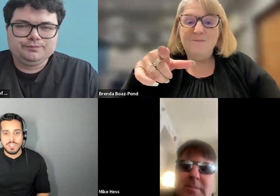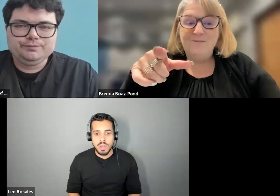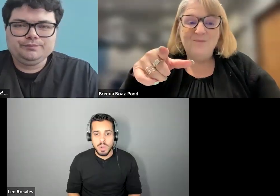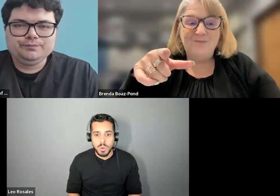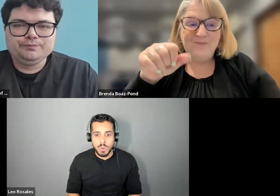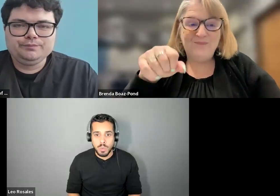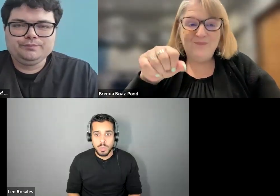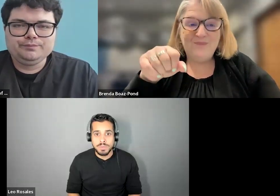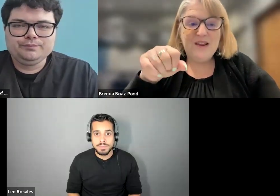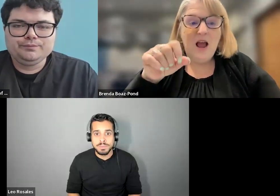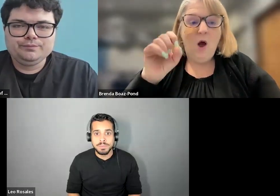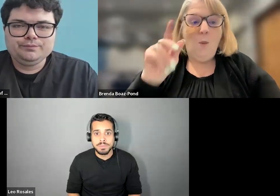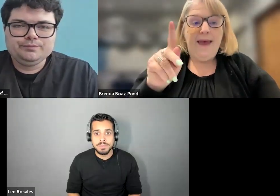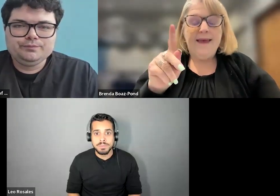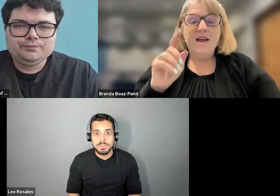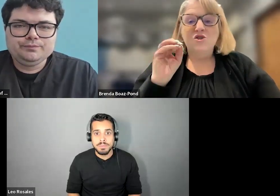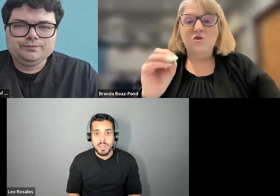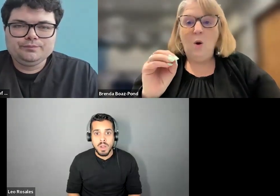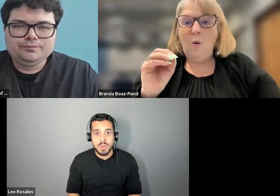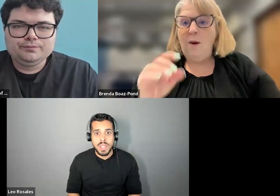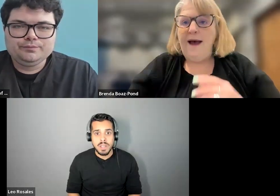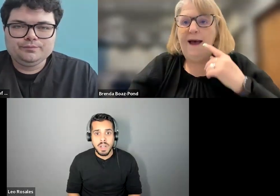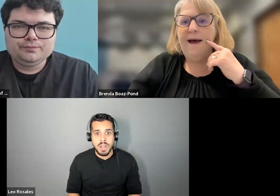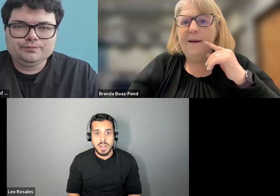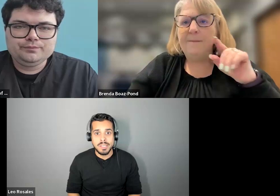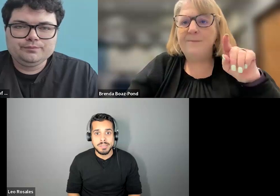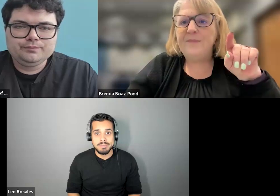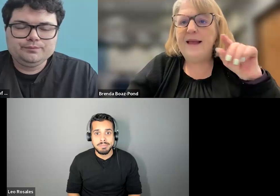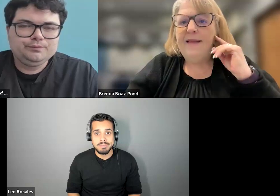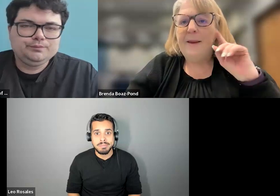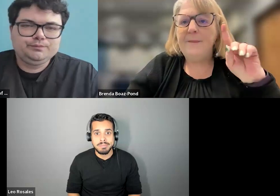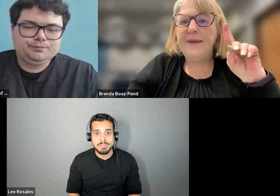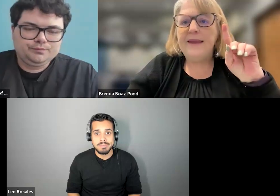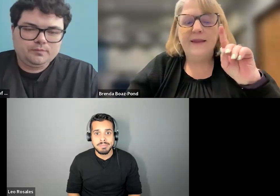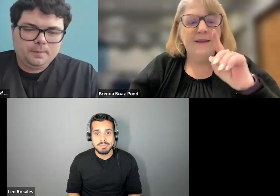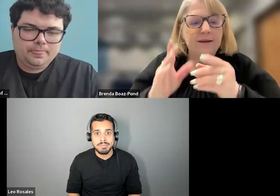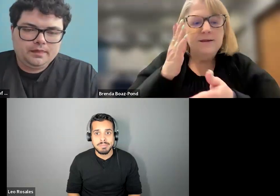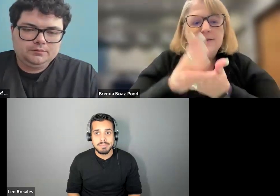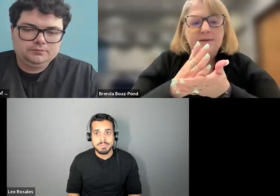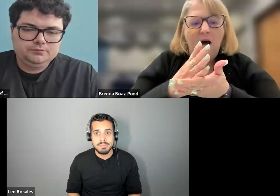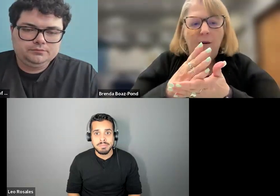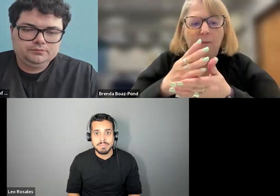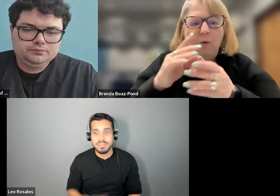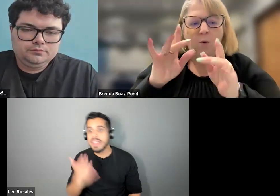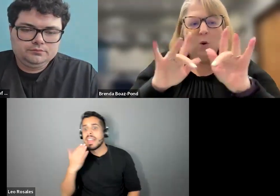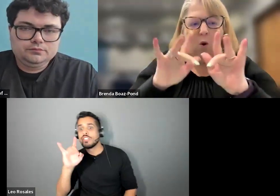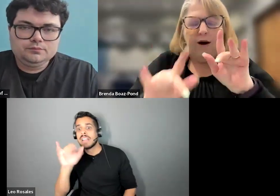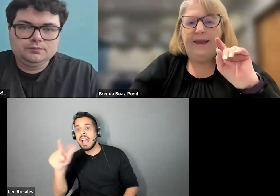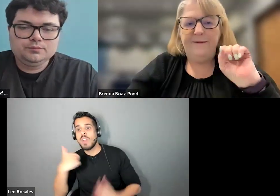[interpreter for Brenda] So, okay. [Mike] Thank you so much, Daniel. Have a great day.